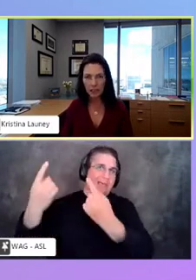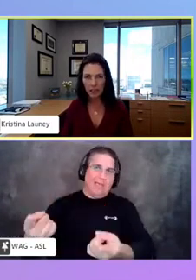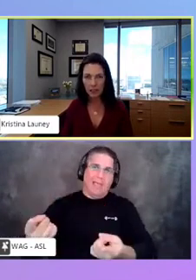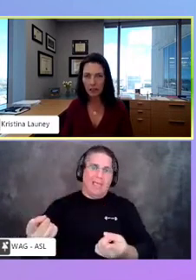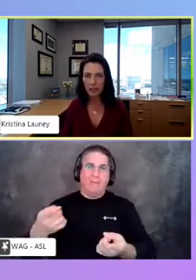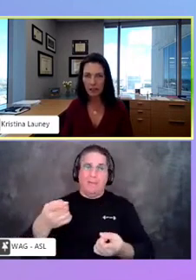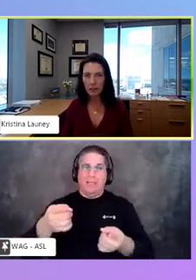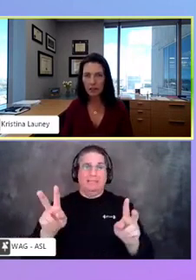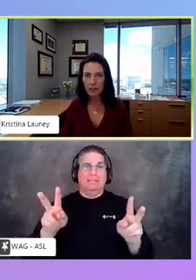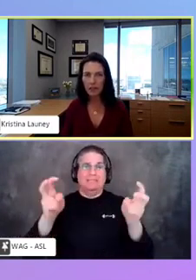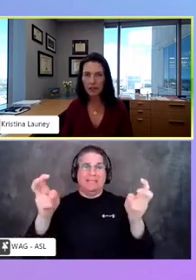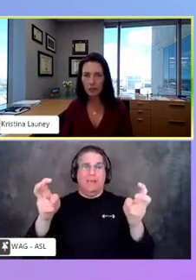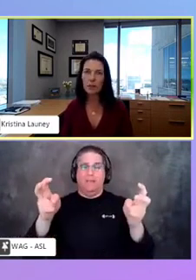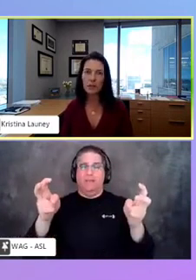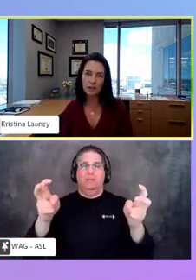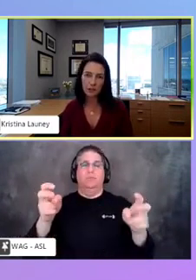themes. The biggest theme of 2022 and the years before